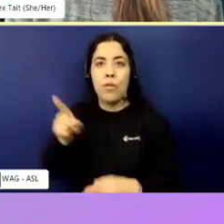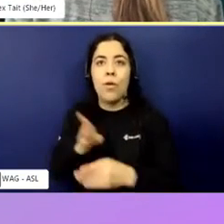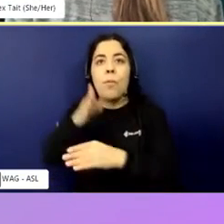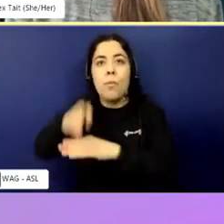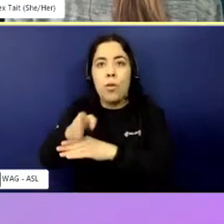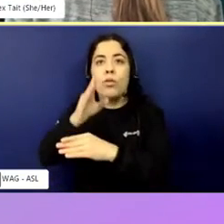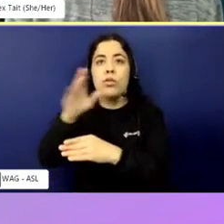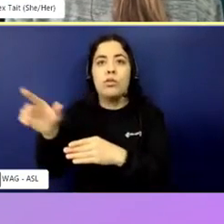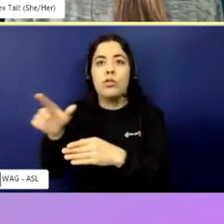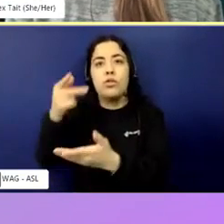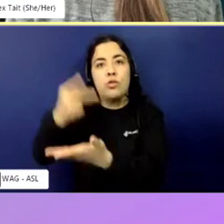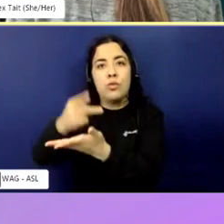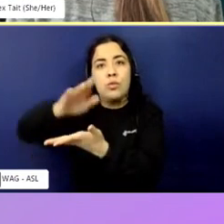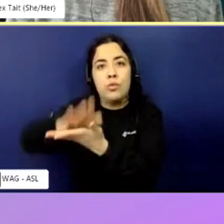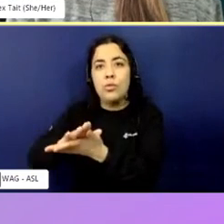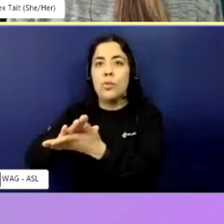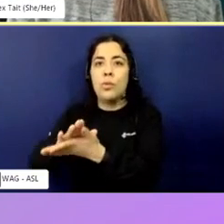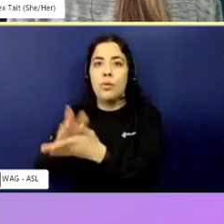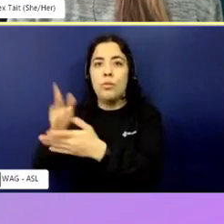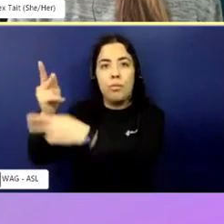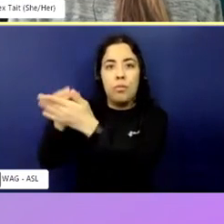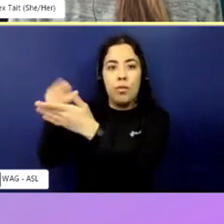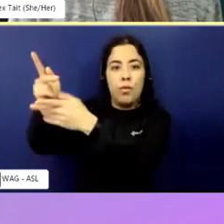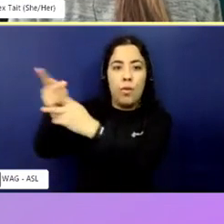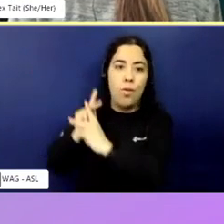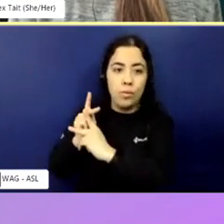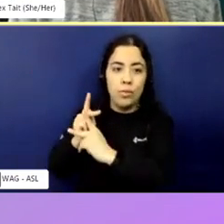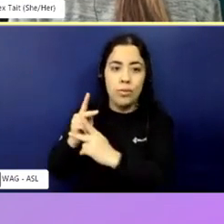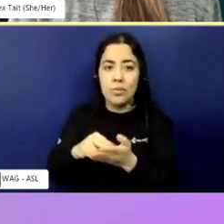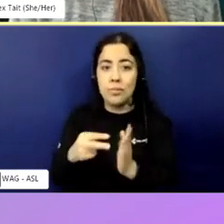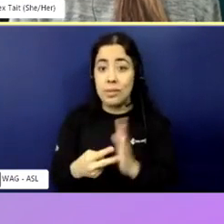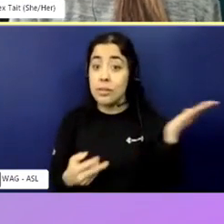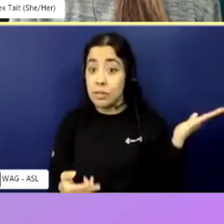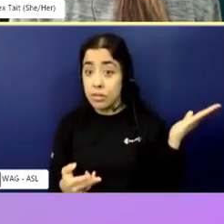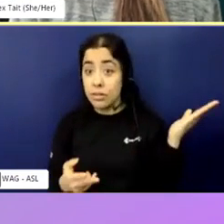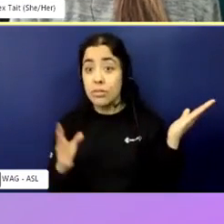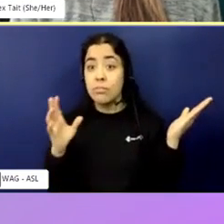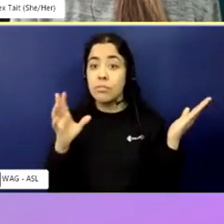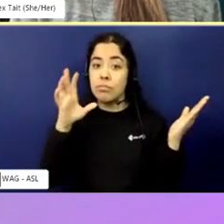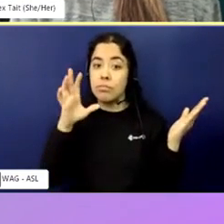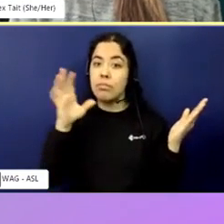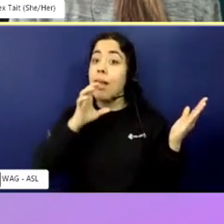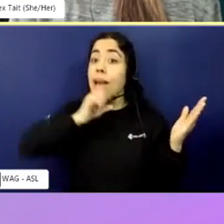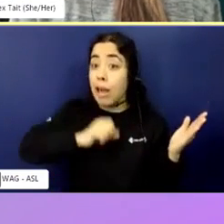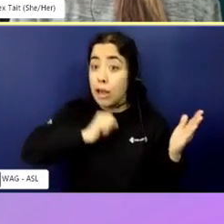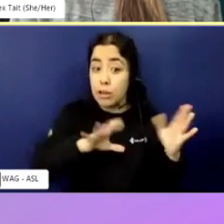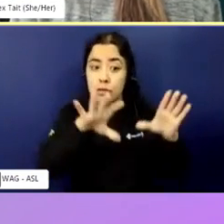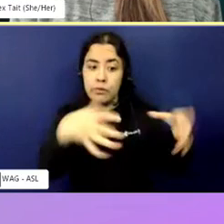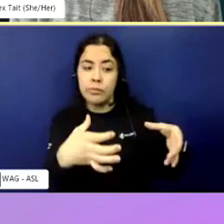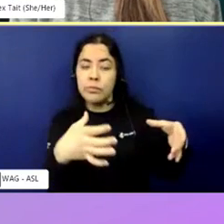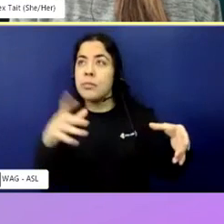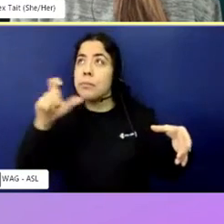you're over 60. If that's not horrendous ageism, I do not know what is. This is another example of mezzo ageism where